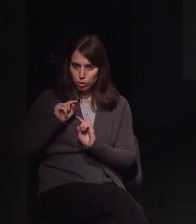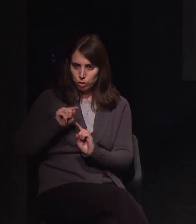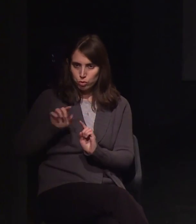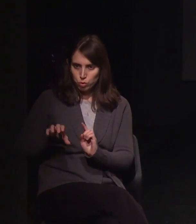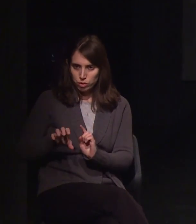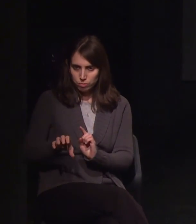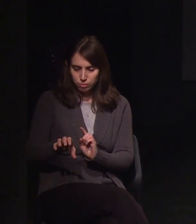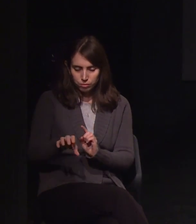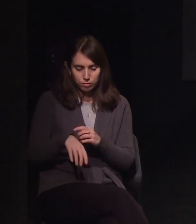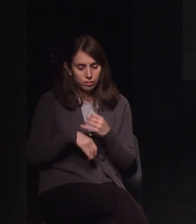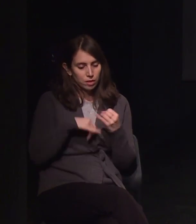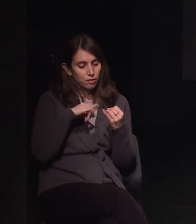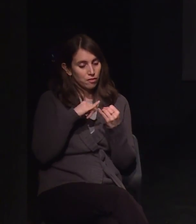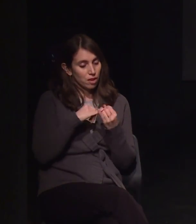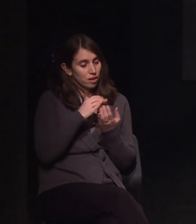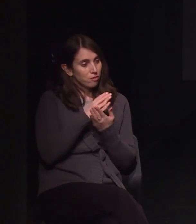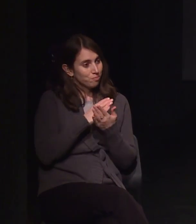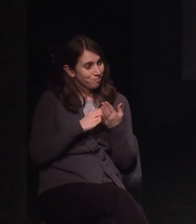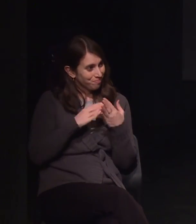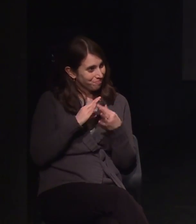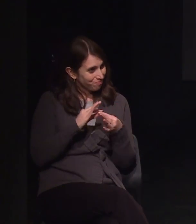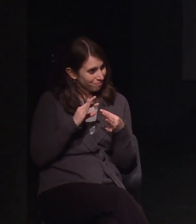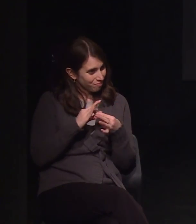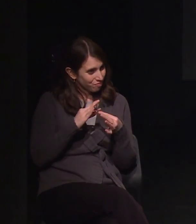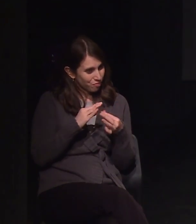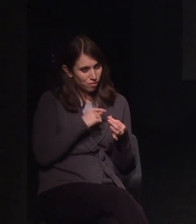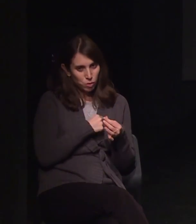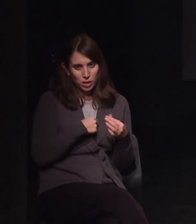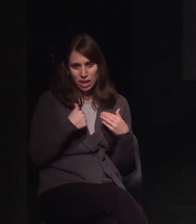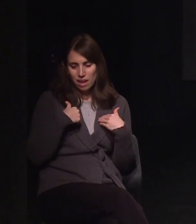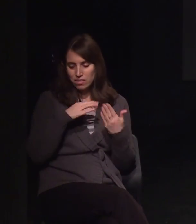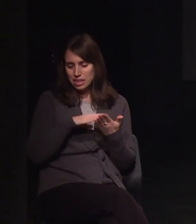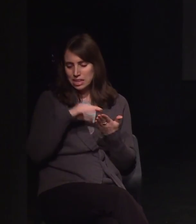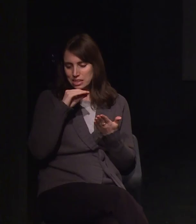we have lessons to learn from everything around us, we do, they’re everywhere.